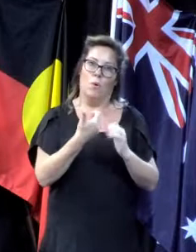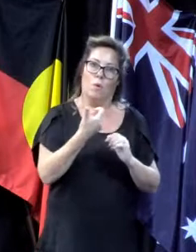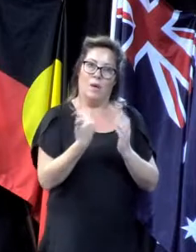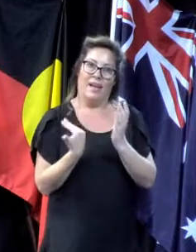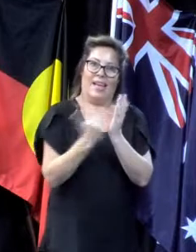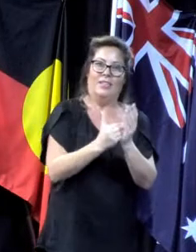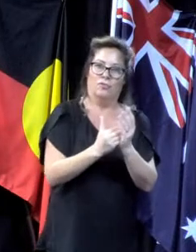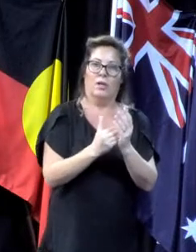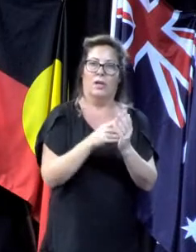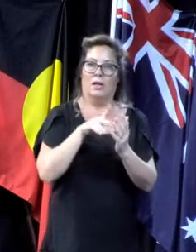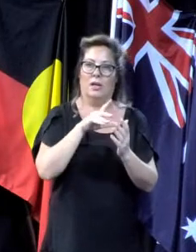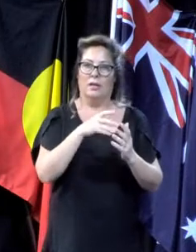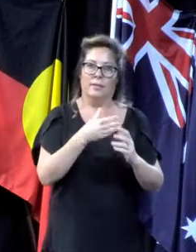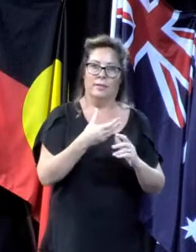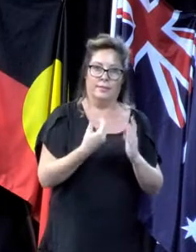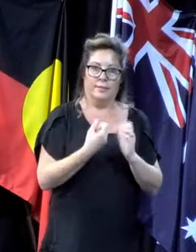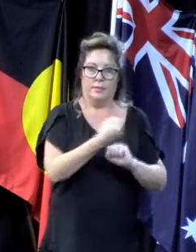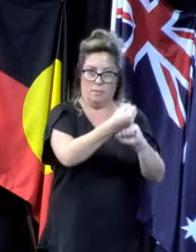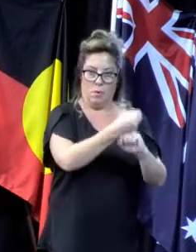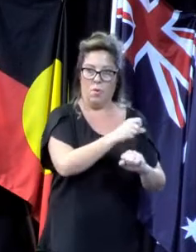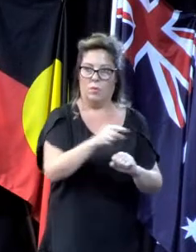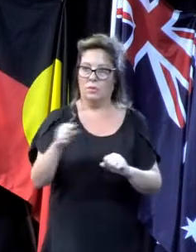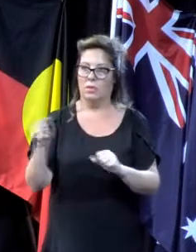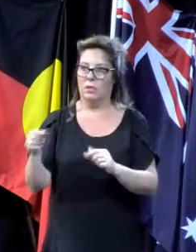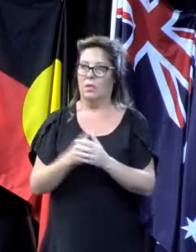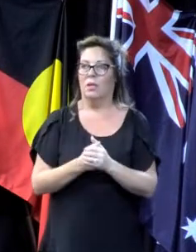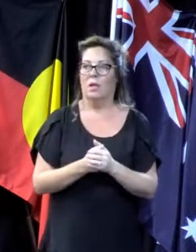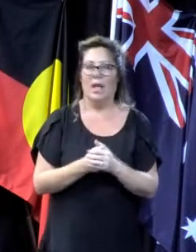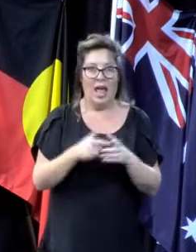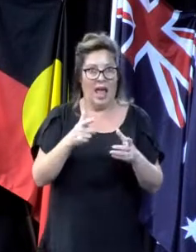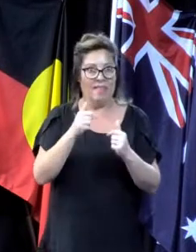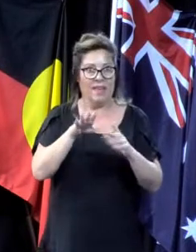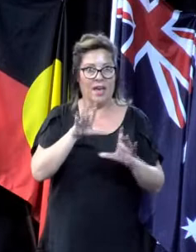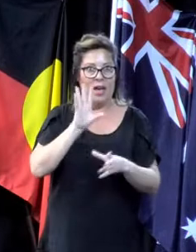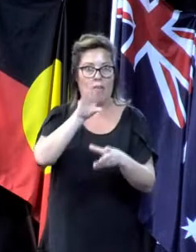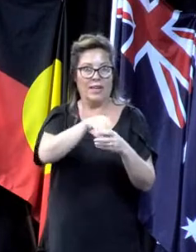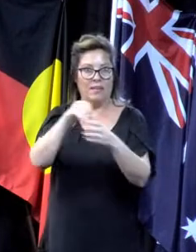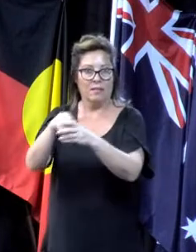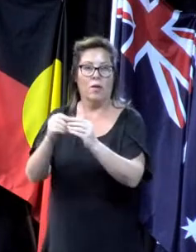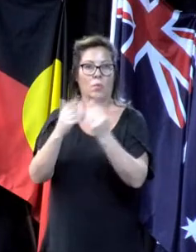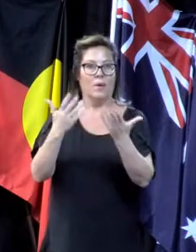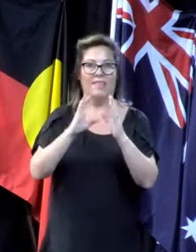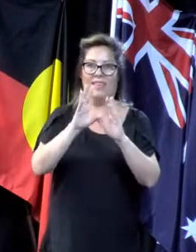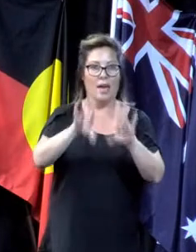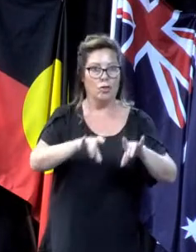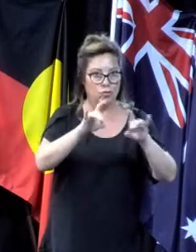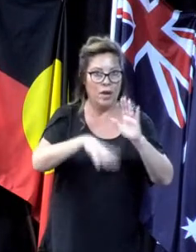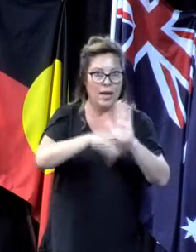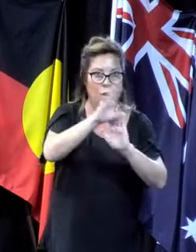and they’re engaging in the Australian and senior curriculum with reasonable adjustments. The model of allocation of staff